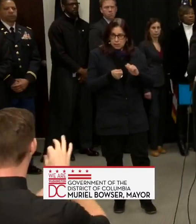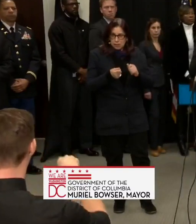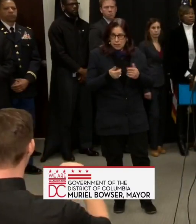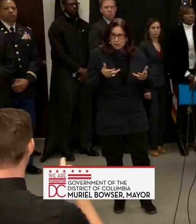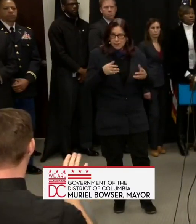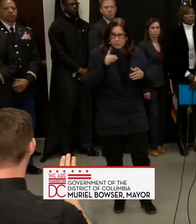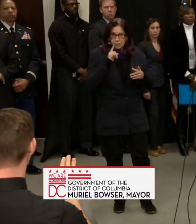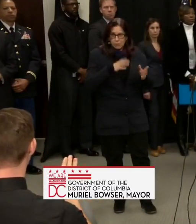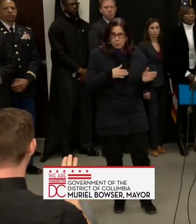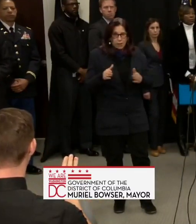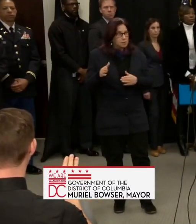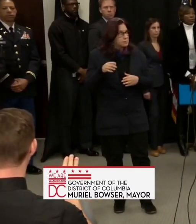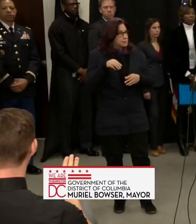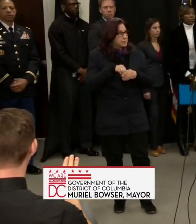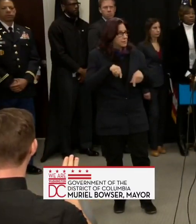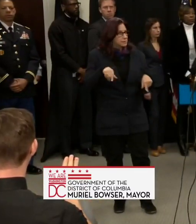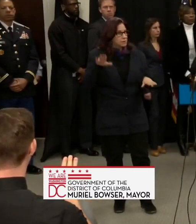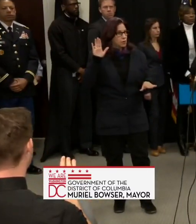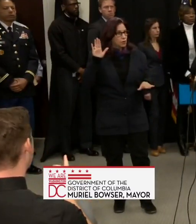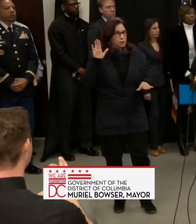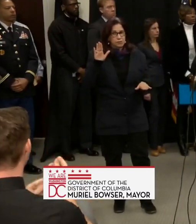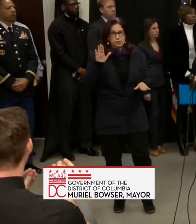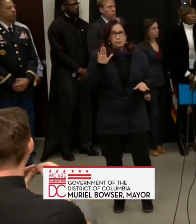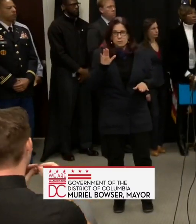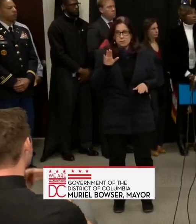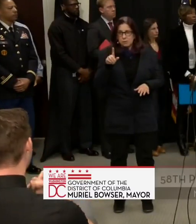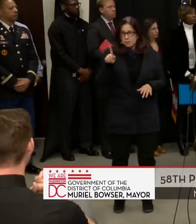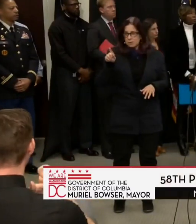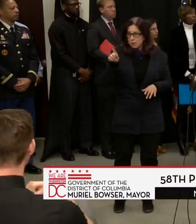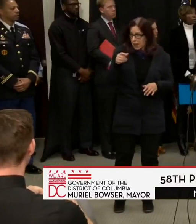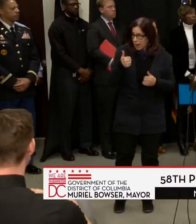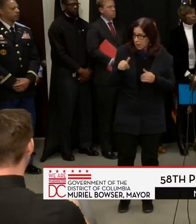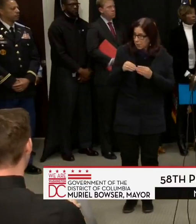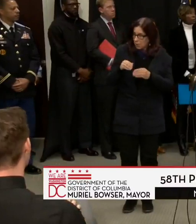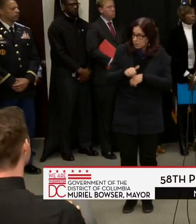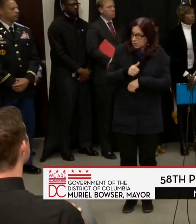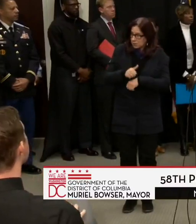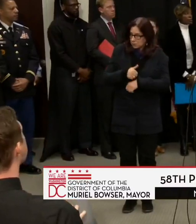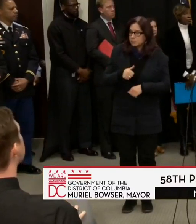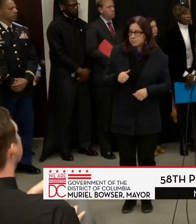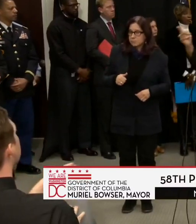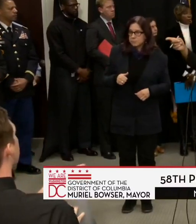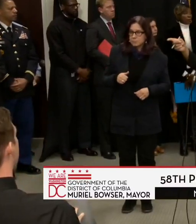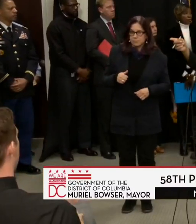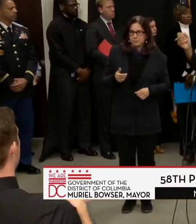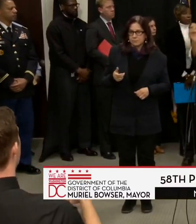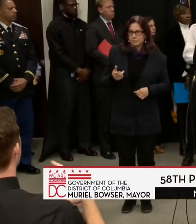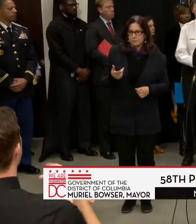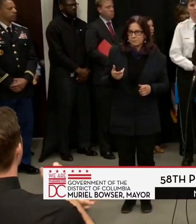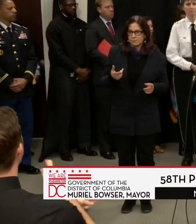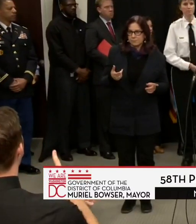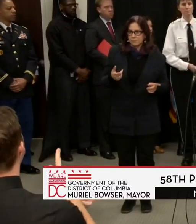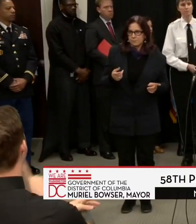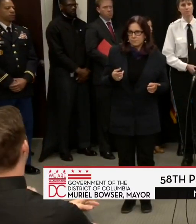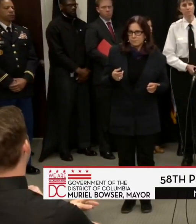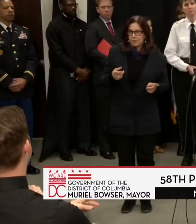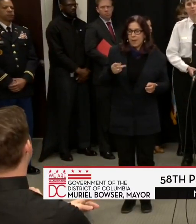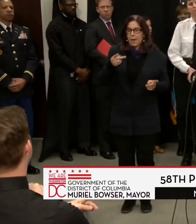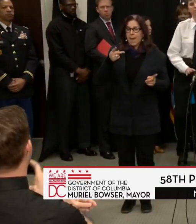POLICE COME UP AND ADDRESS THAT, CHIEF, IS THAT RIGHT, PARK POLICE WILL ADDRESS THAT. SAM, LET ME ADD TO AN EARLIER